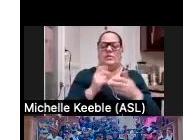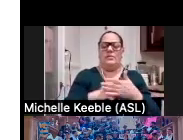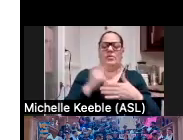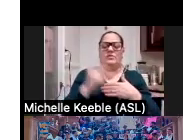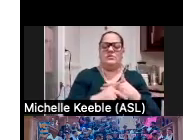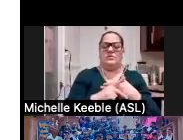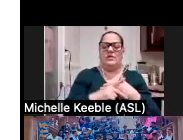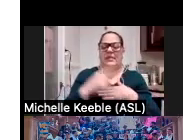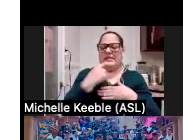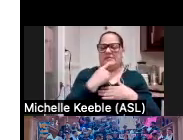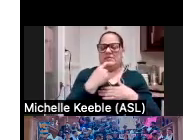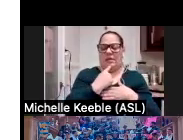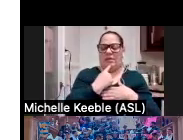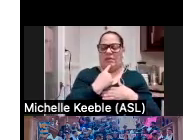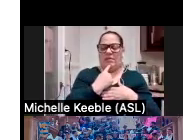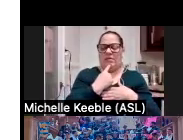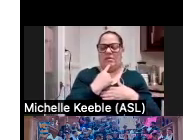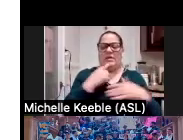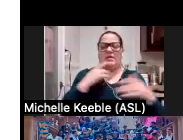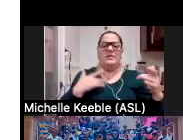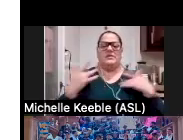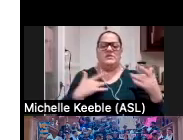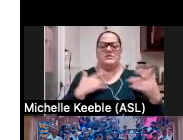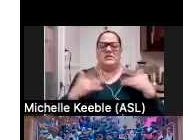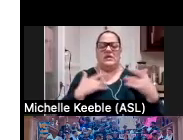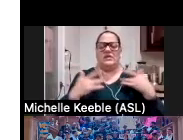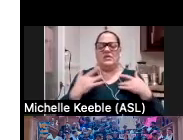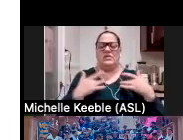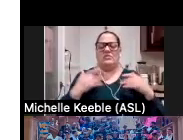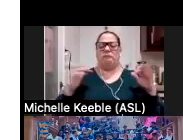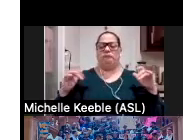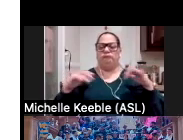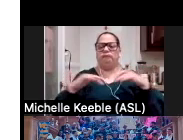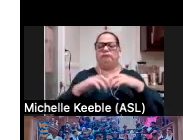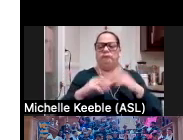they stated “it has been exciting to explore such an expansive collection and use that as a source